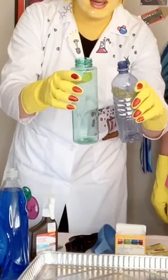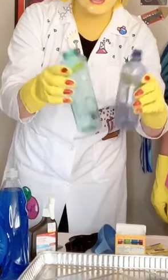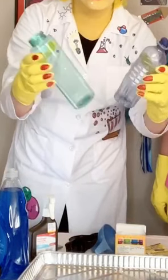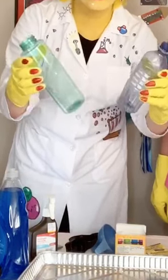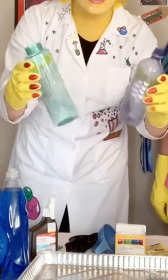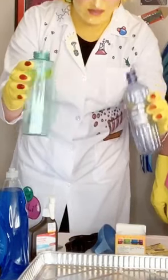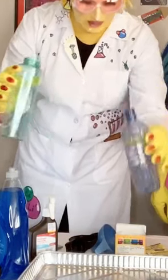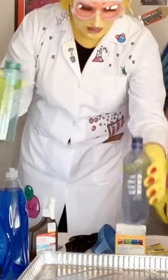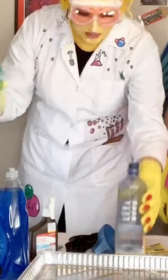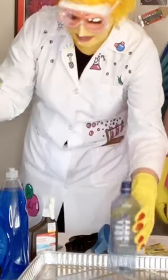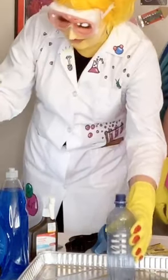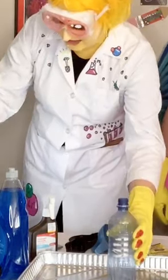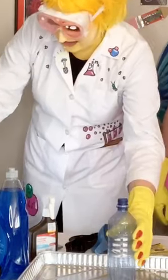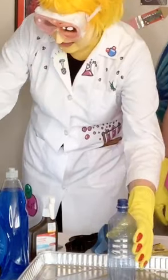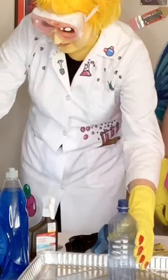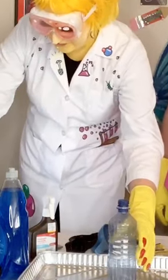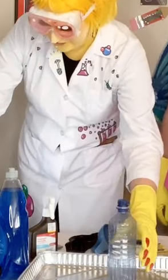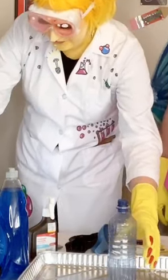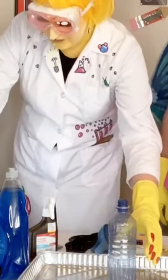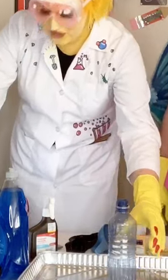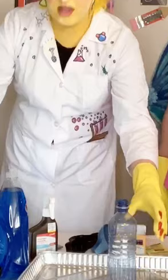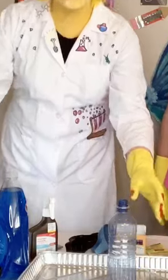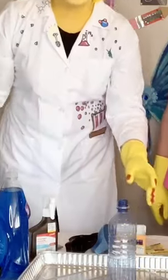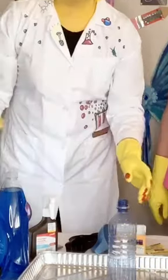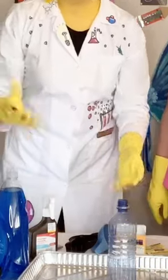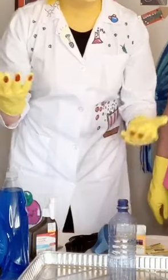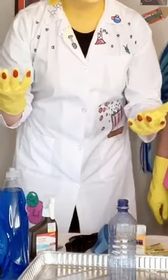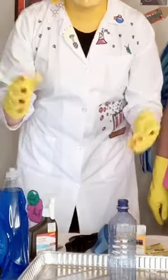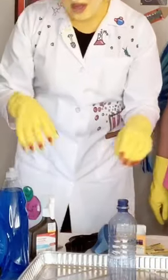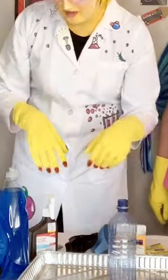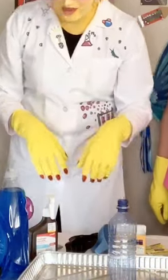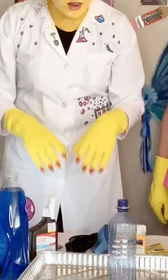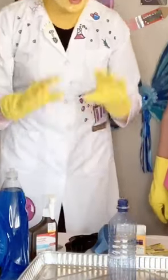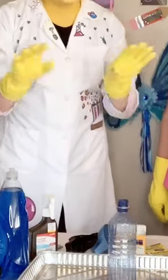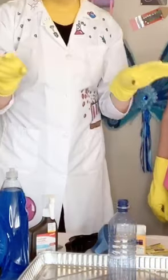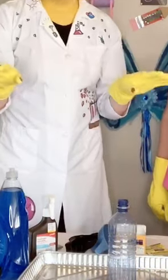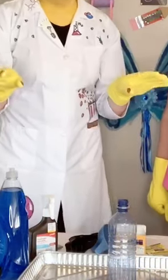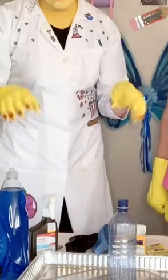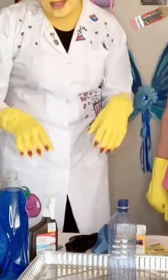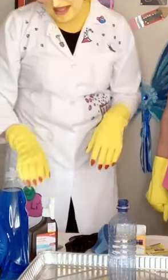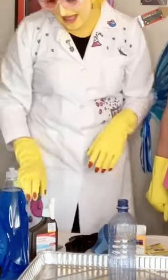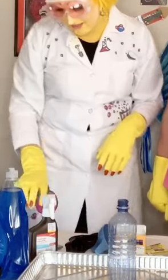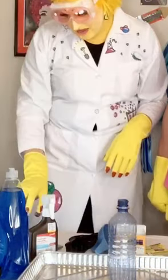it can look different or do different things. You can kind of experiment all around. But we only have enough to do one today.